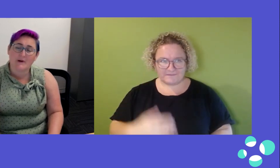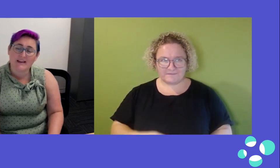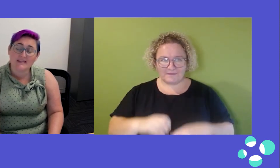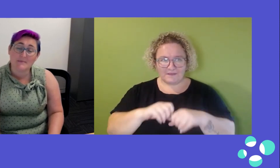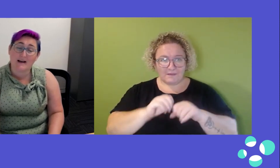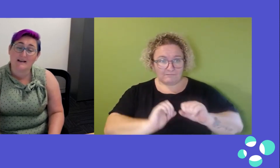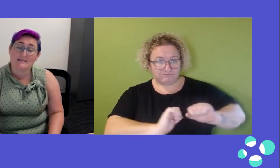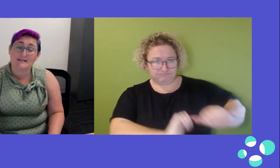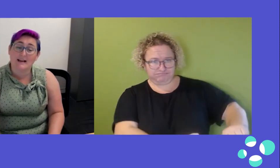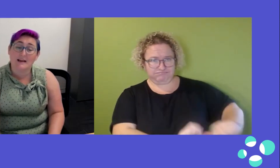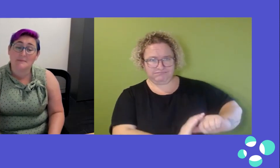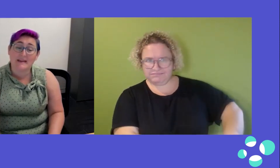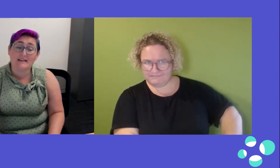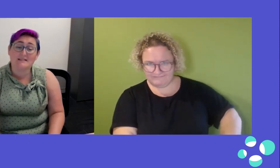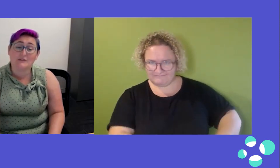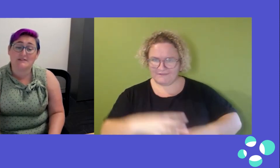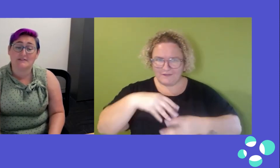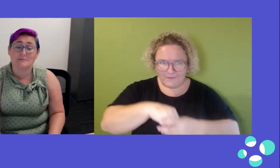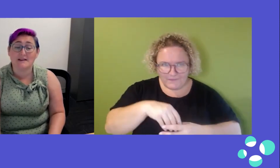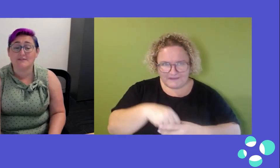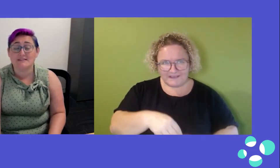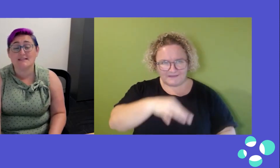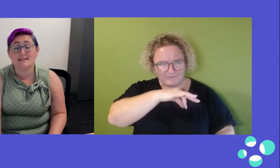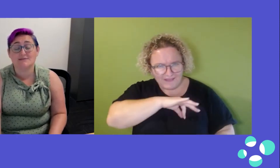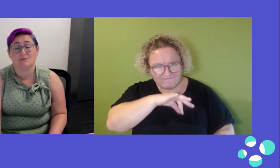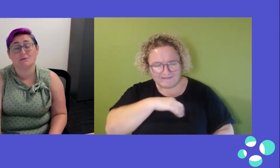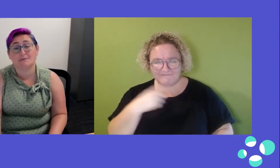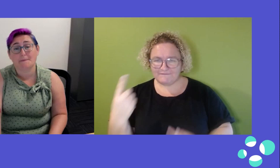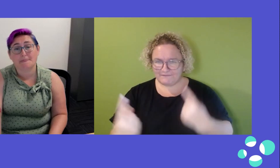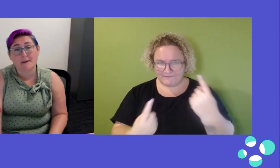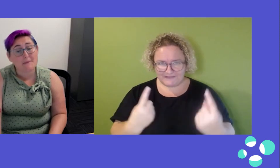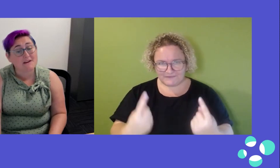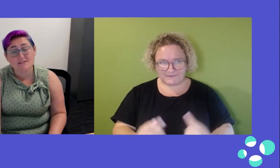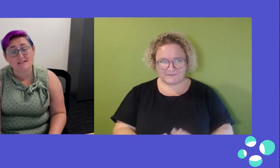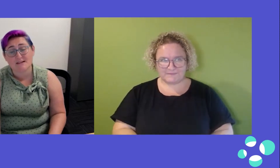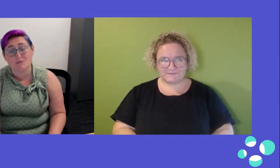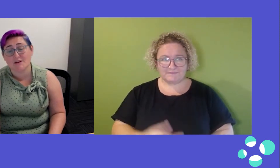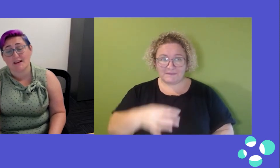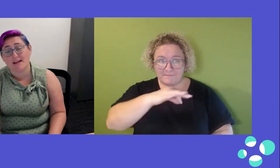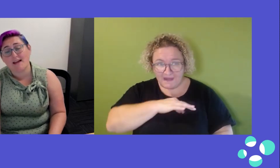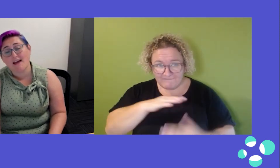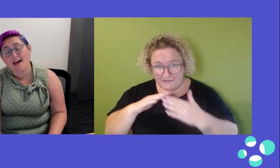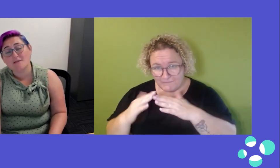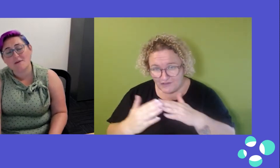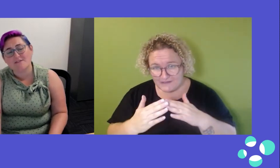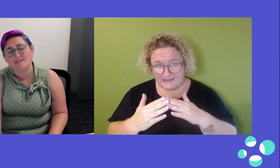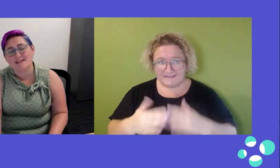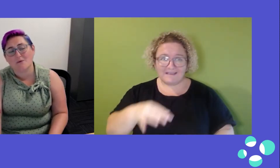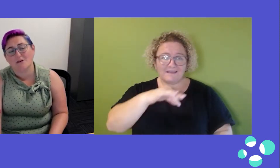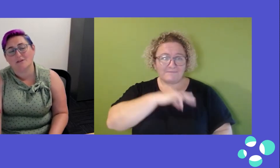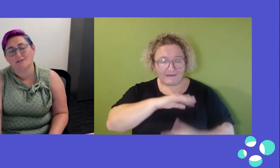Breaking the bias and being inclusive benefits the individual, it benefits the community and it benefits our world.